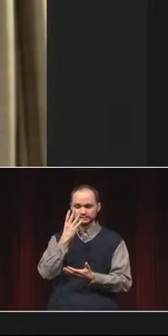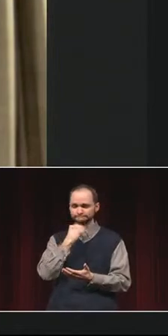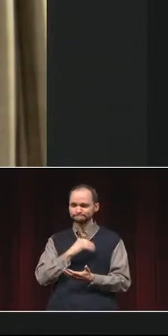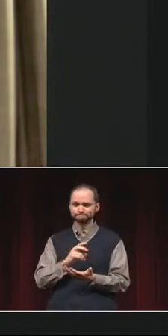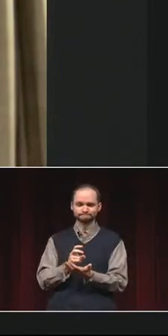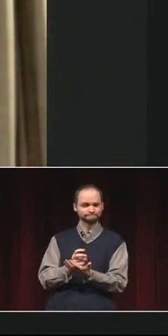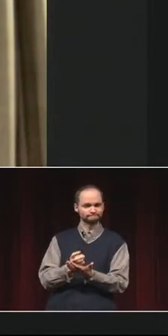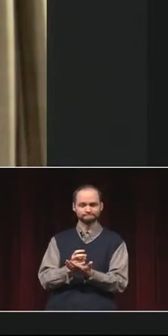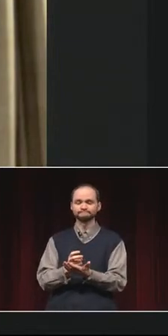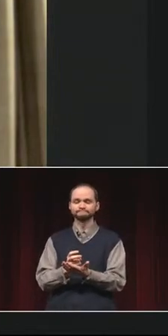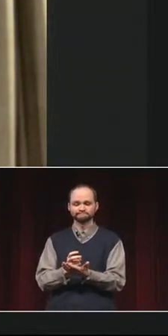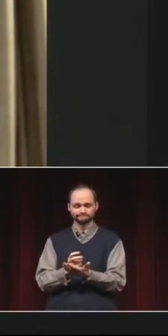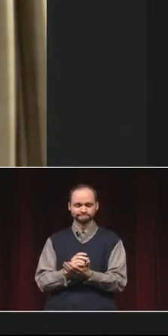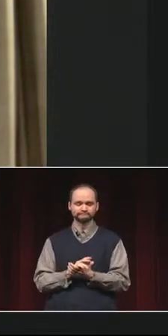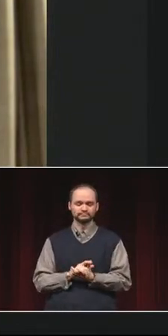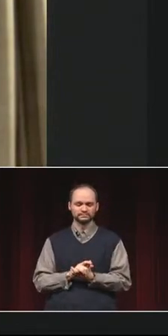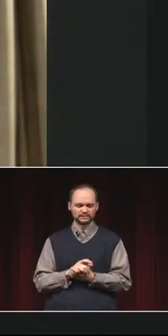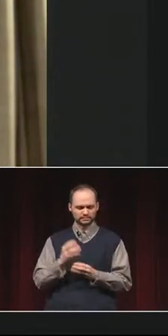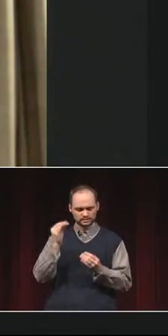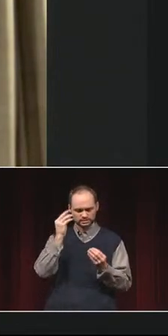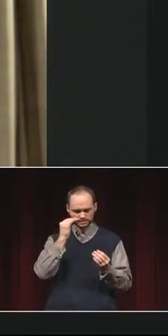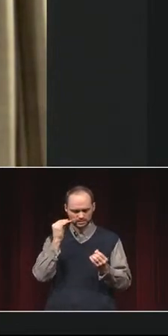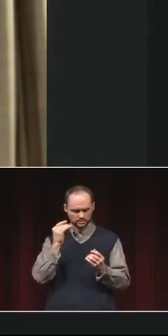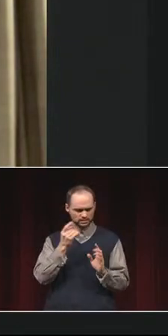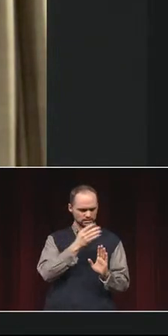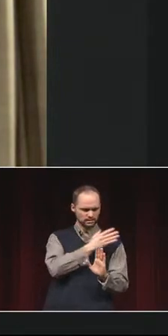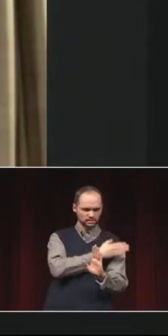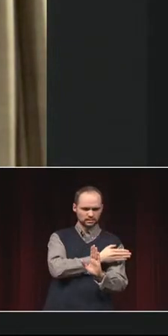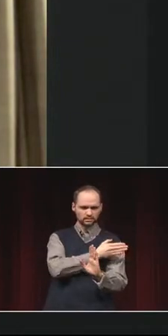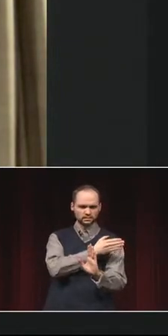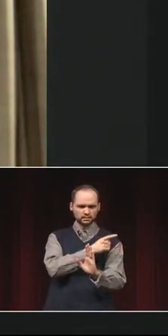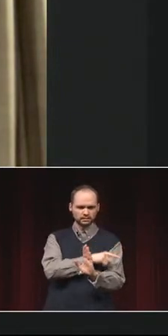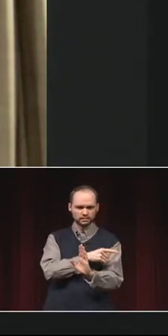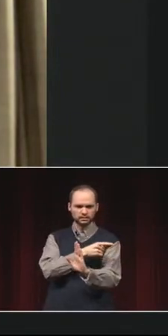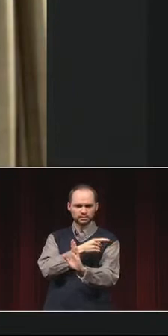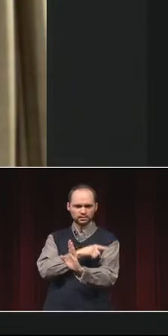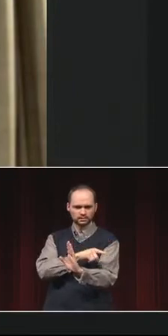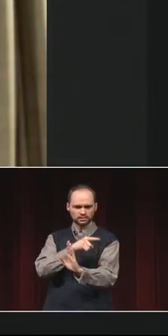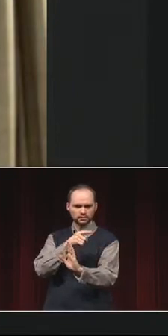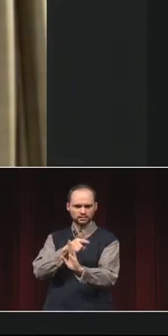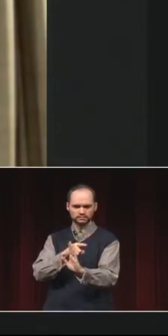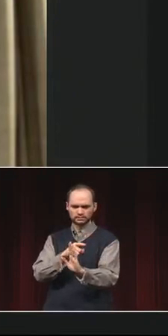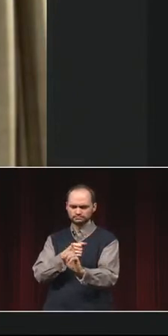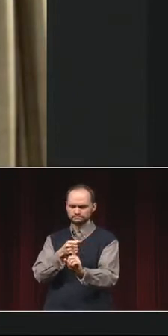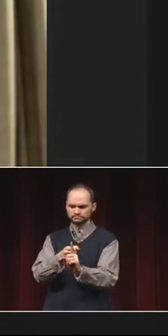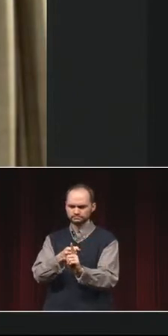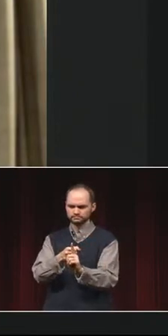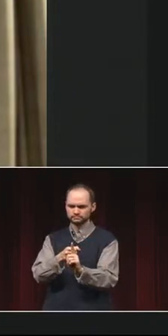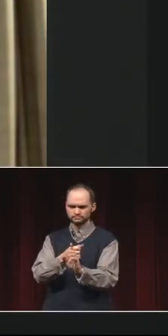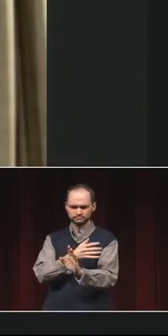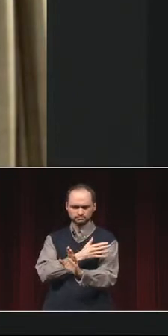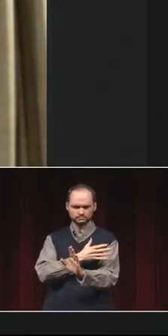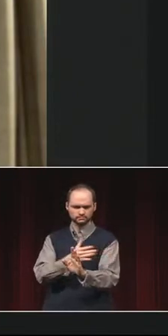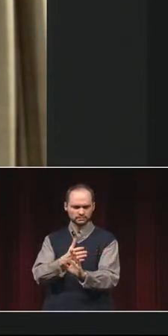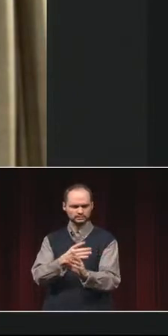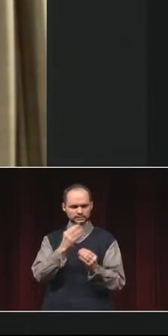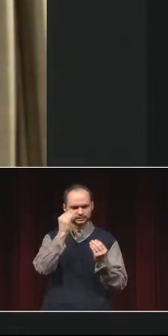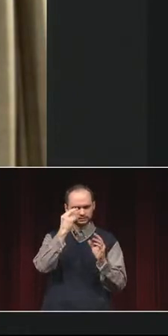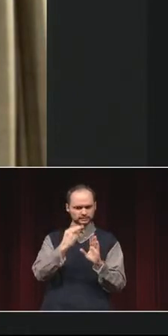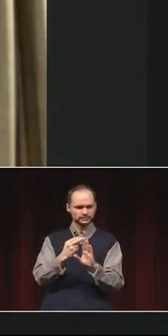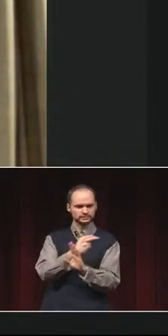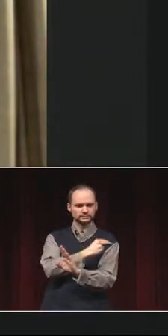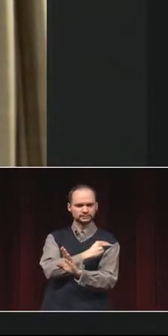speak to you today. Yes, I thought of my arrest yesterday evening due to my civil disobedience,